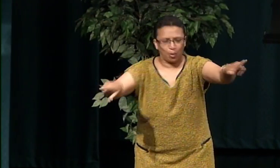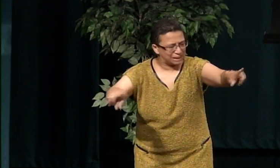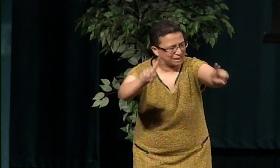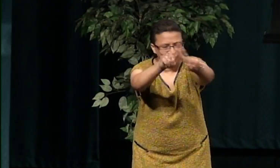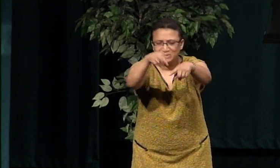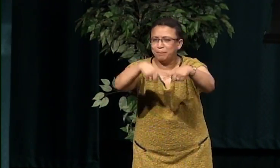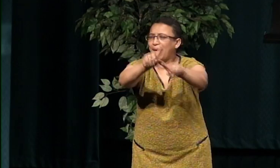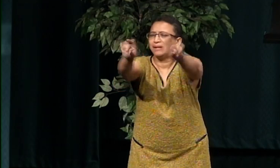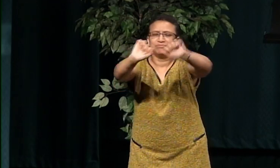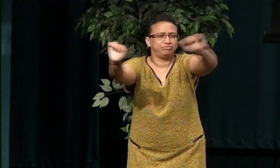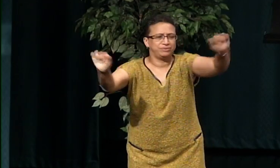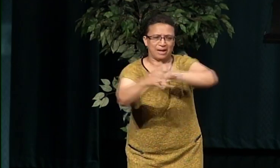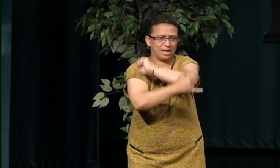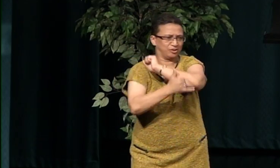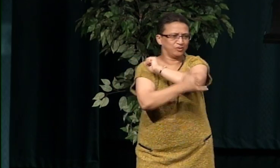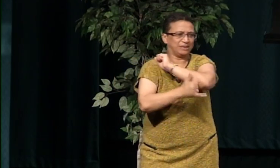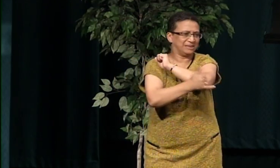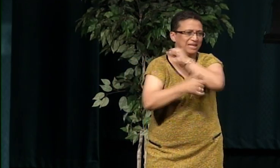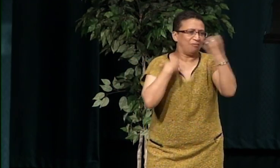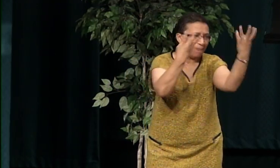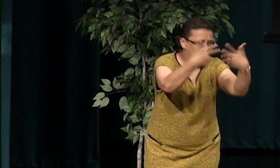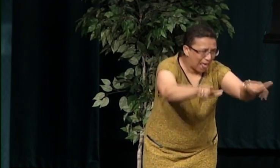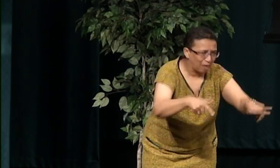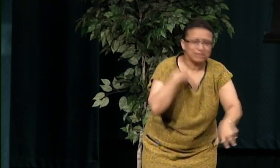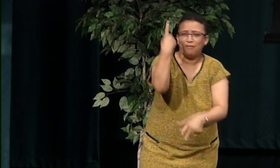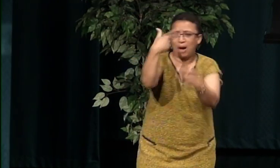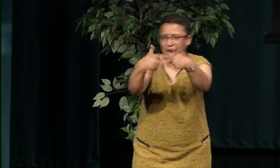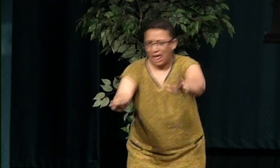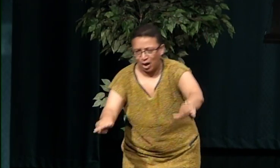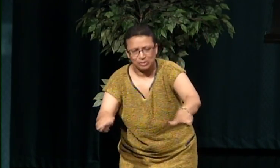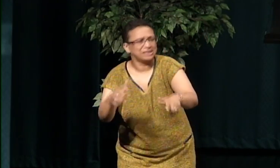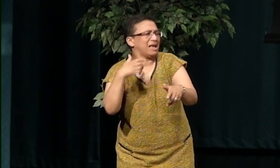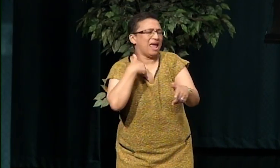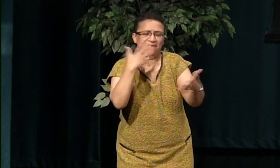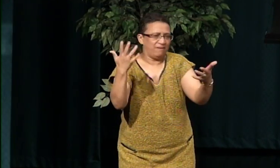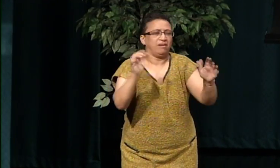Bilingualism or multi-lingualism, however you say that.